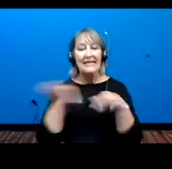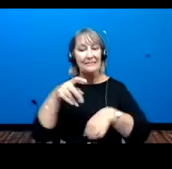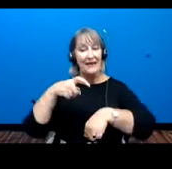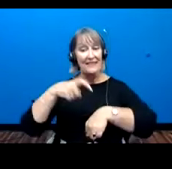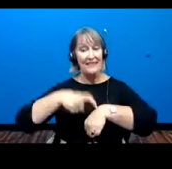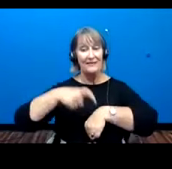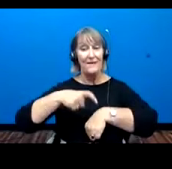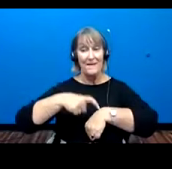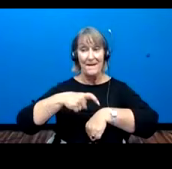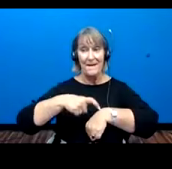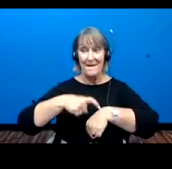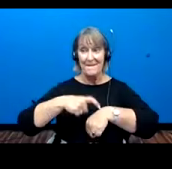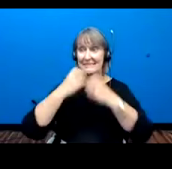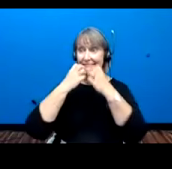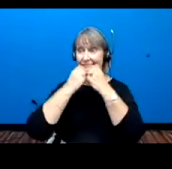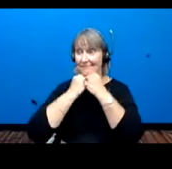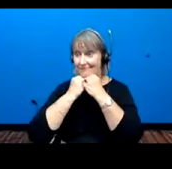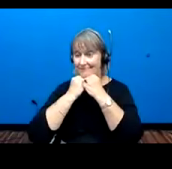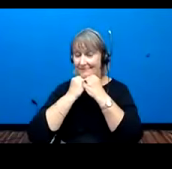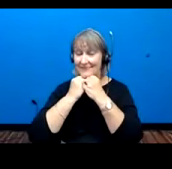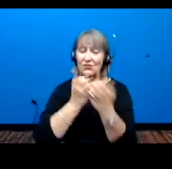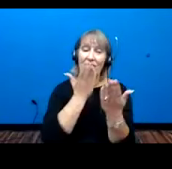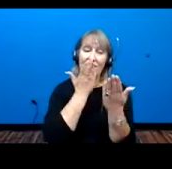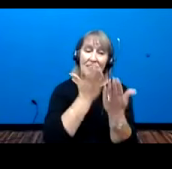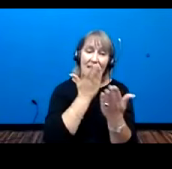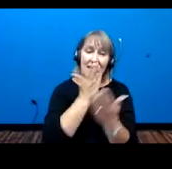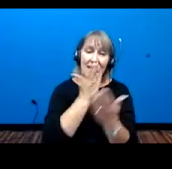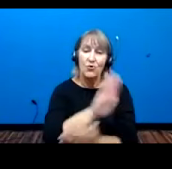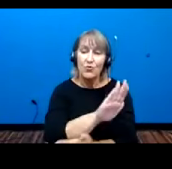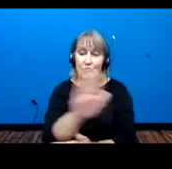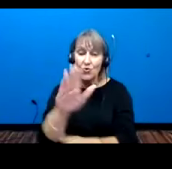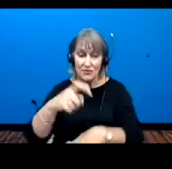We so appreciate you spending this time with us,